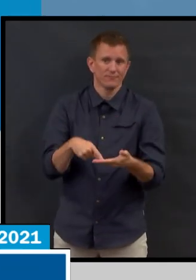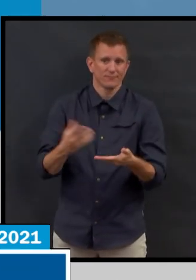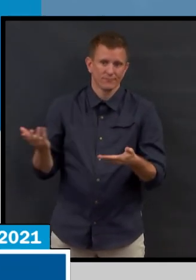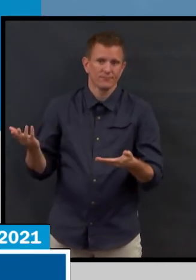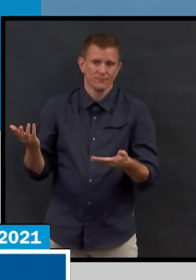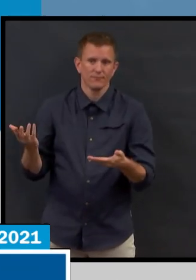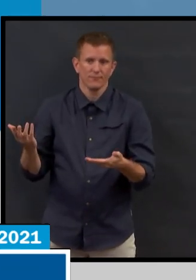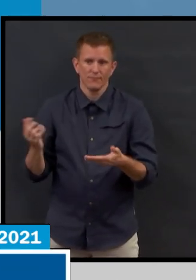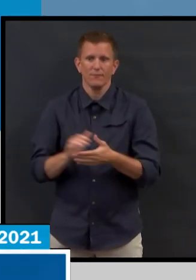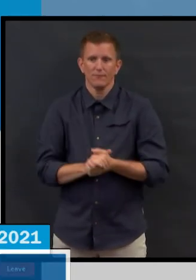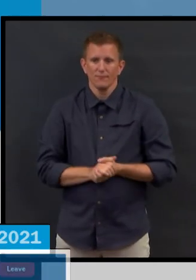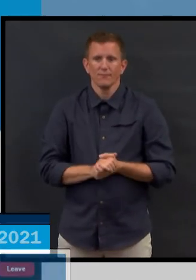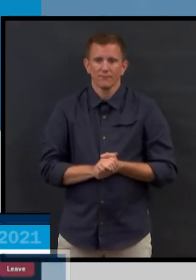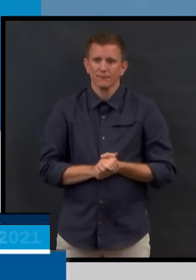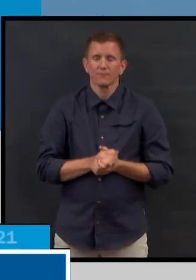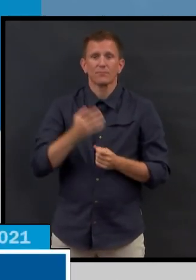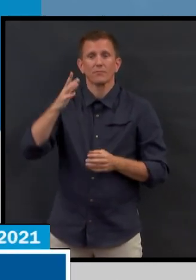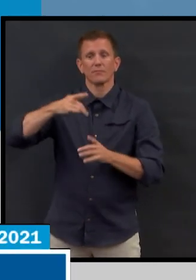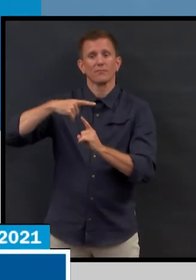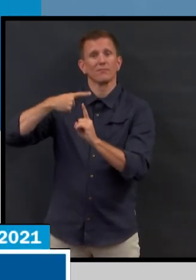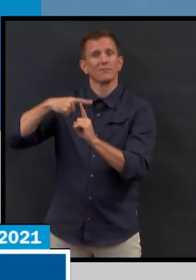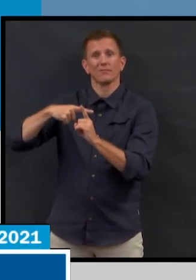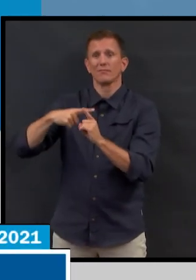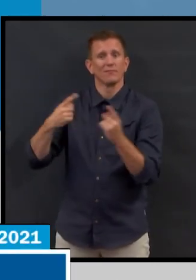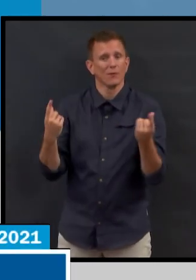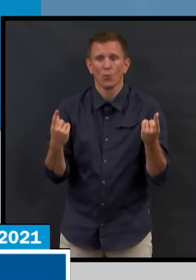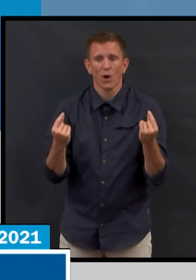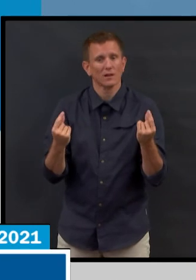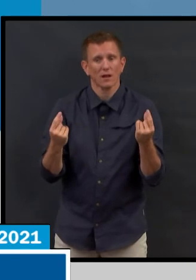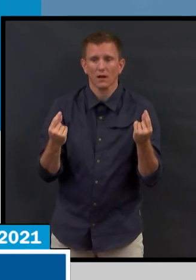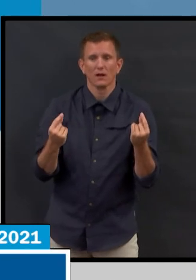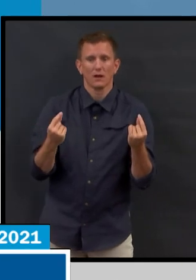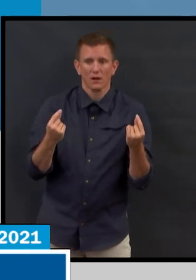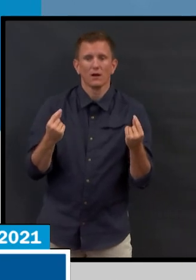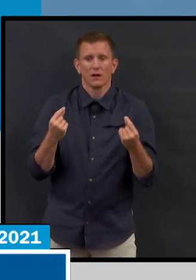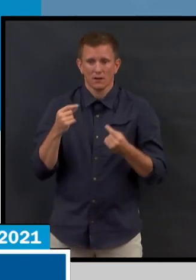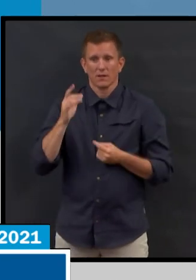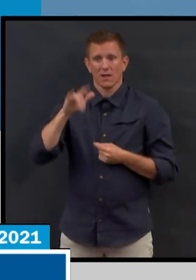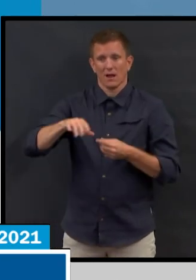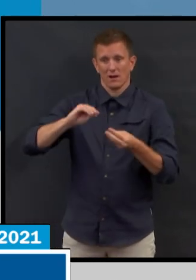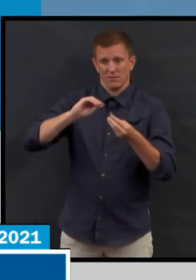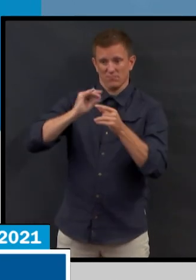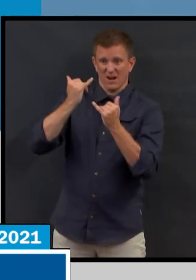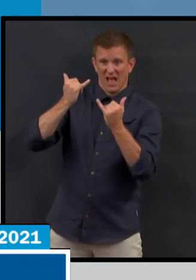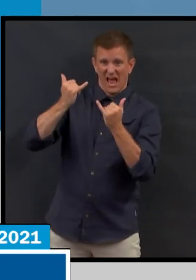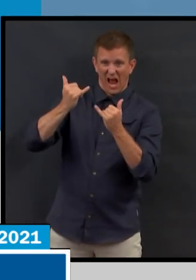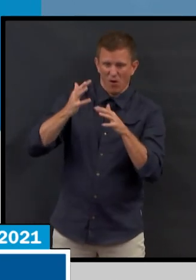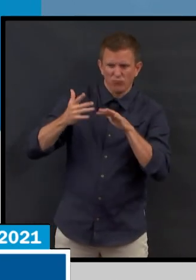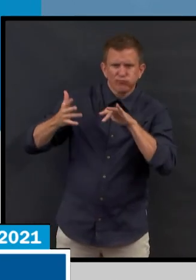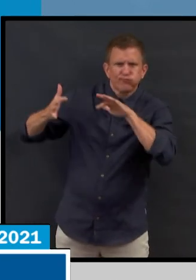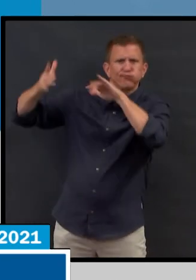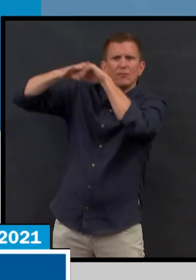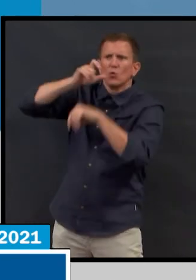pretty phenomenal vaccination rates of the people of denver but we that bubble can be easily pierced